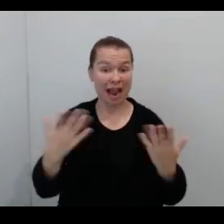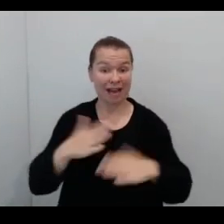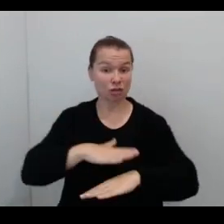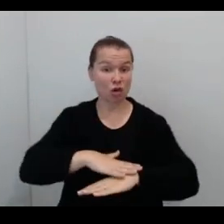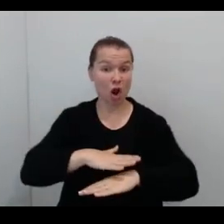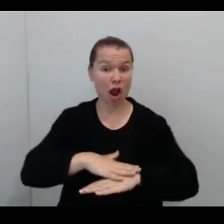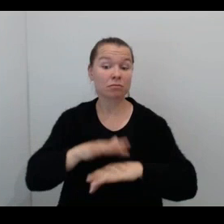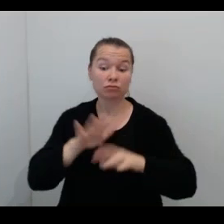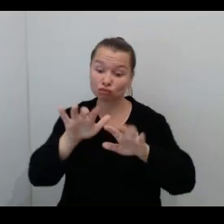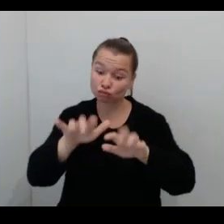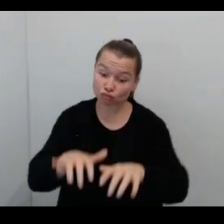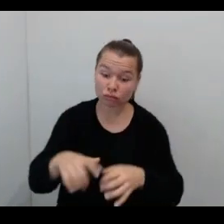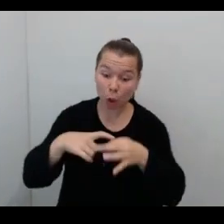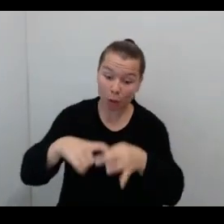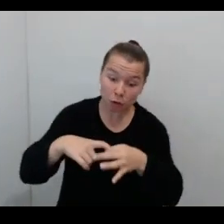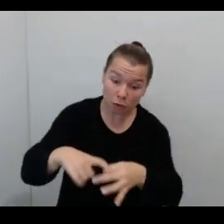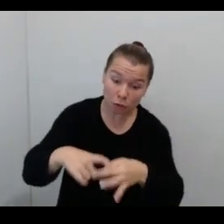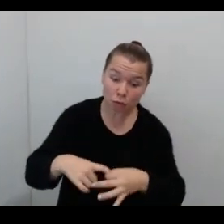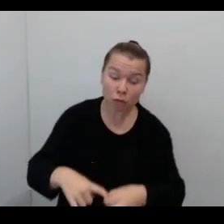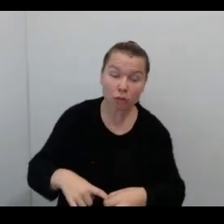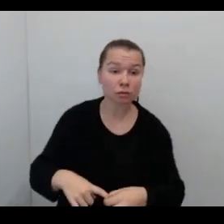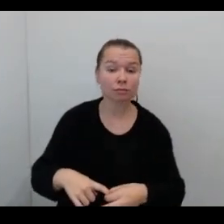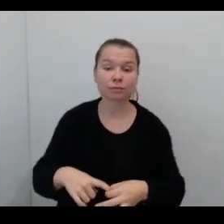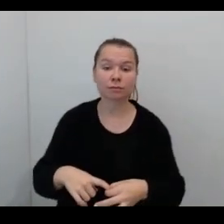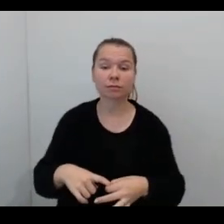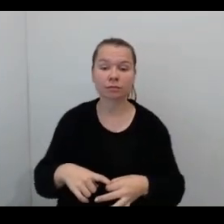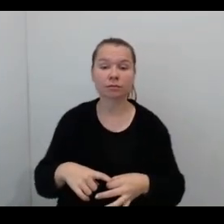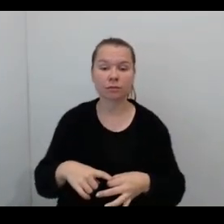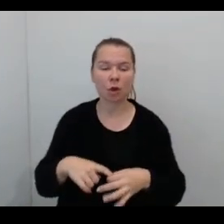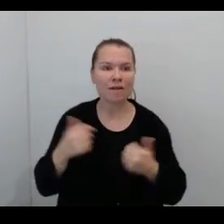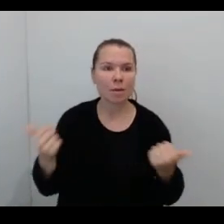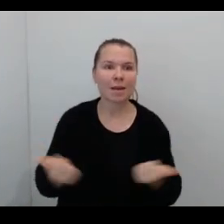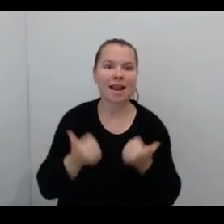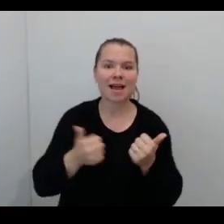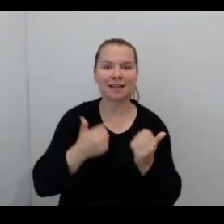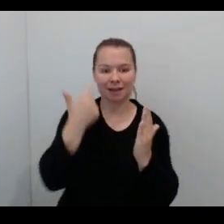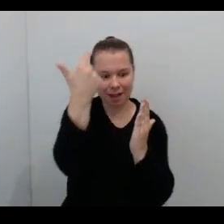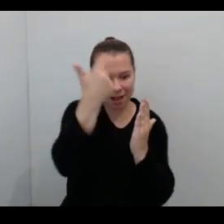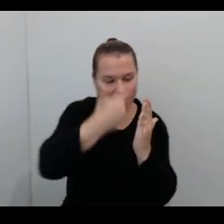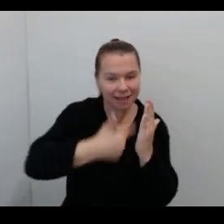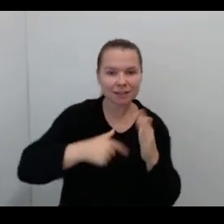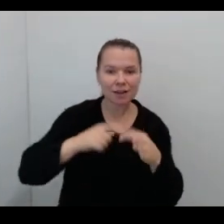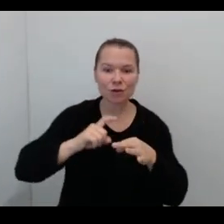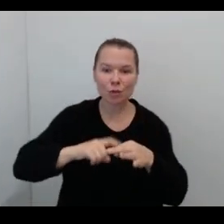We have a really amazing list of questions from you all ahead of the webinar so thank